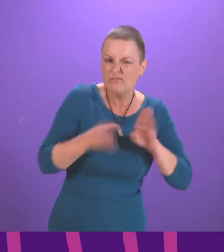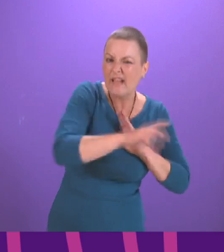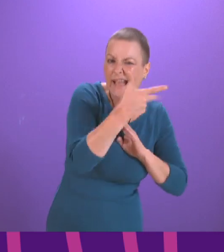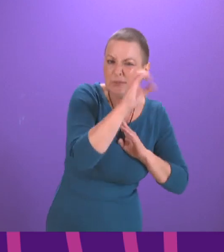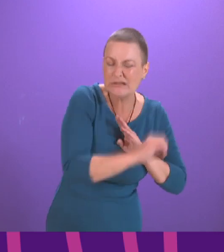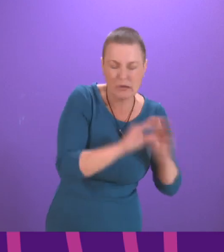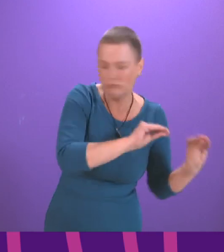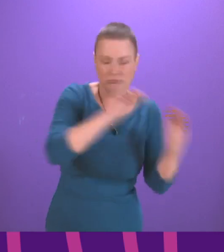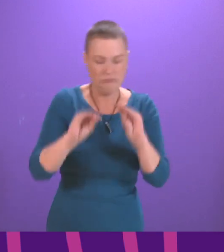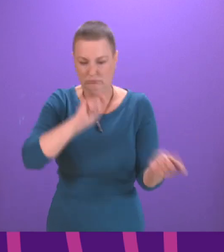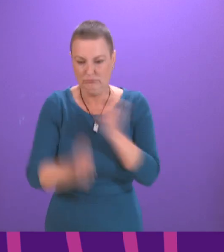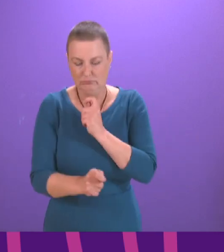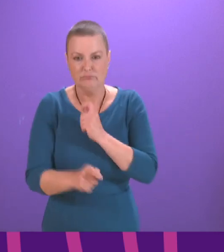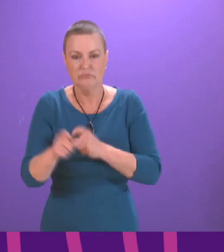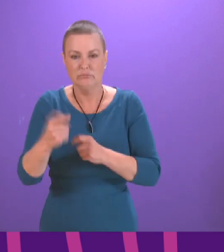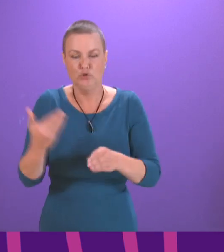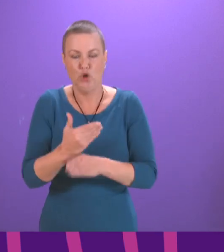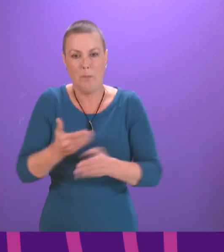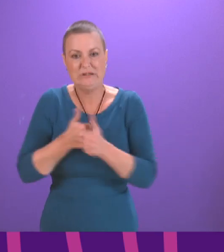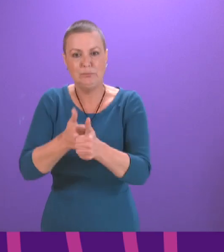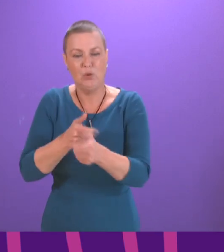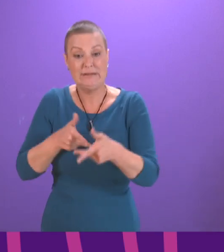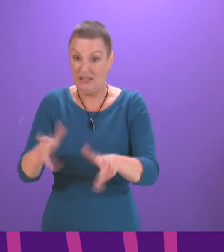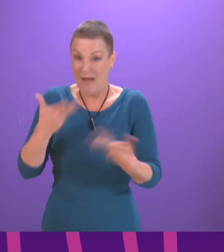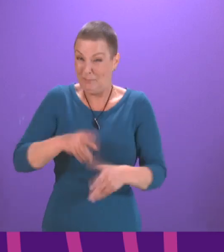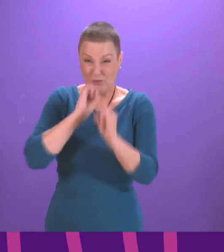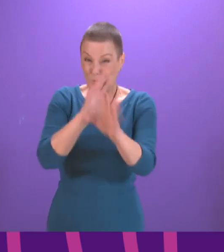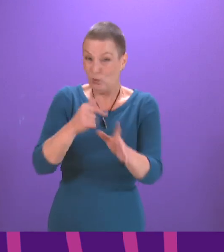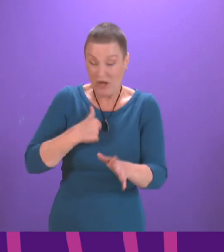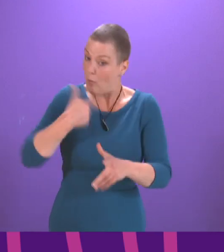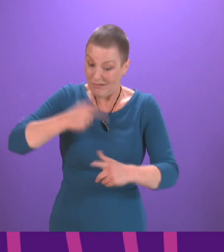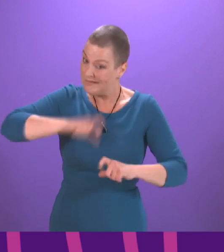scheme. I have expressed that view previously, and we will continue to argue that with the